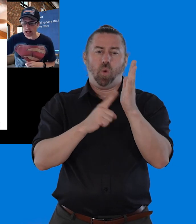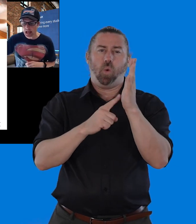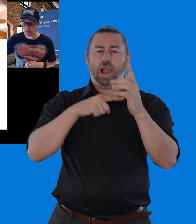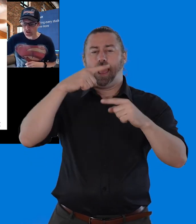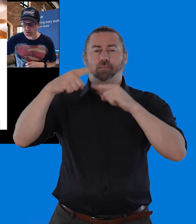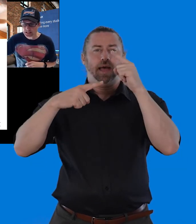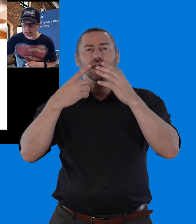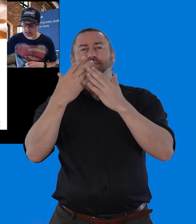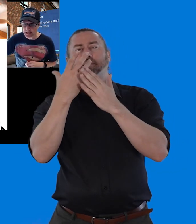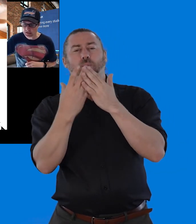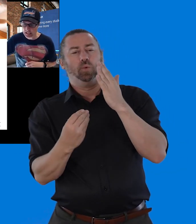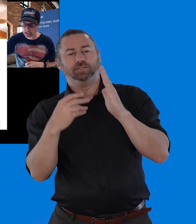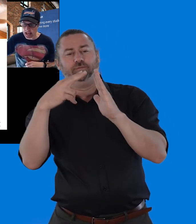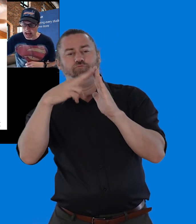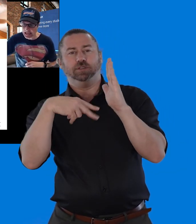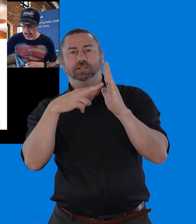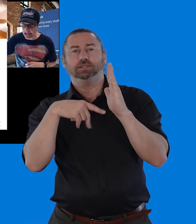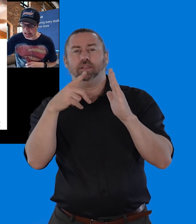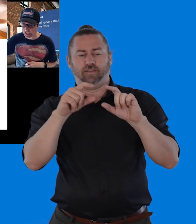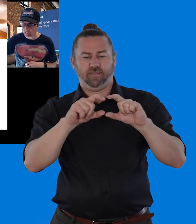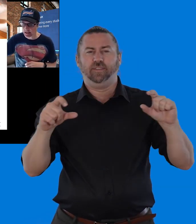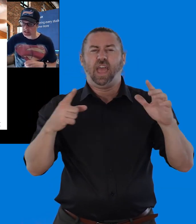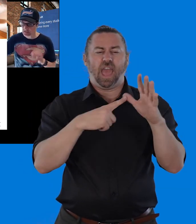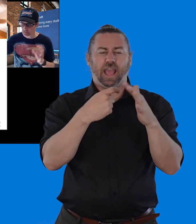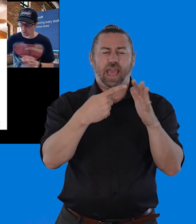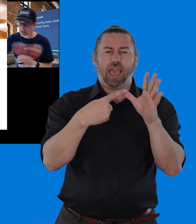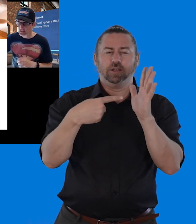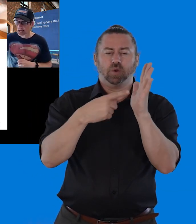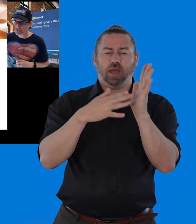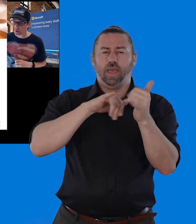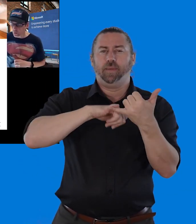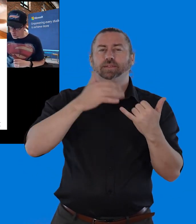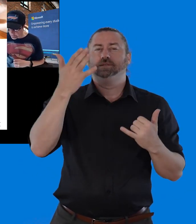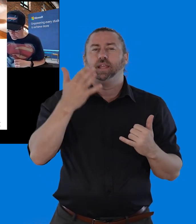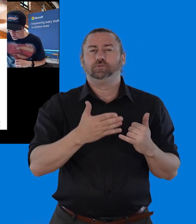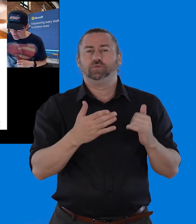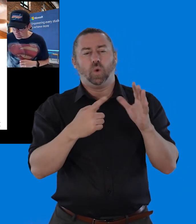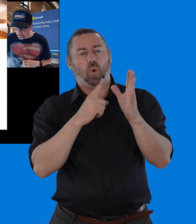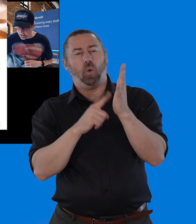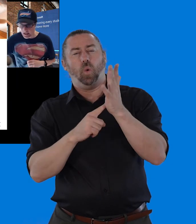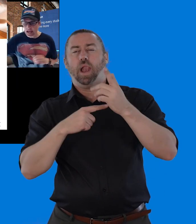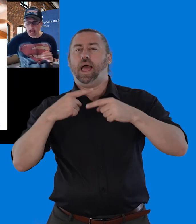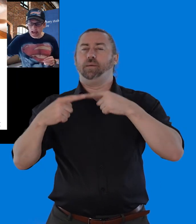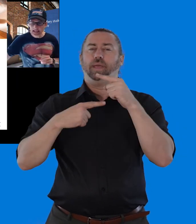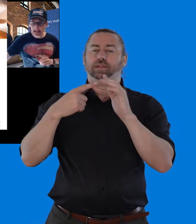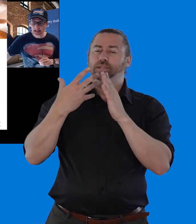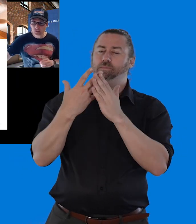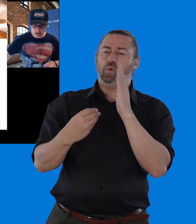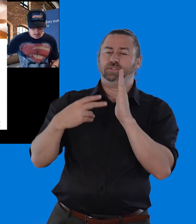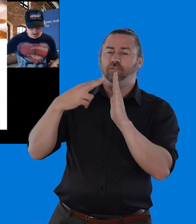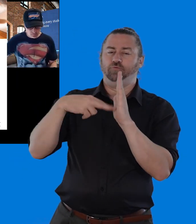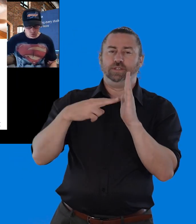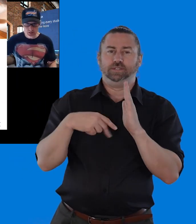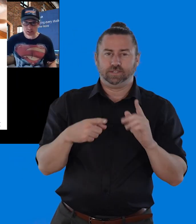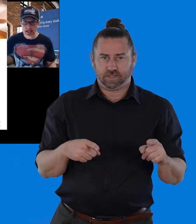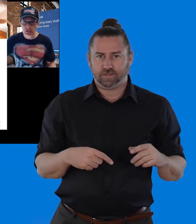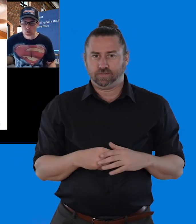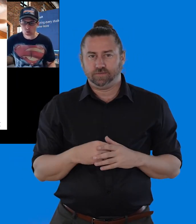and that address is down here, aka.ms/AllAboutImmersiveReader. aka.ms/AllAboutImmersiveReader.